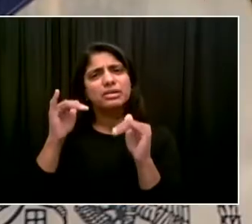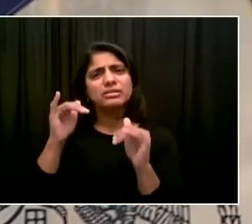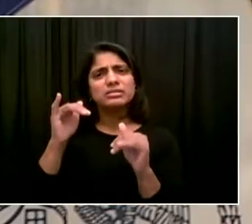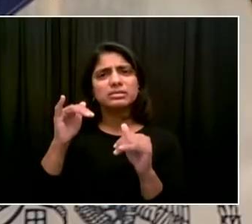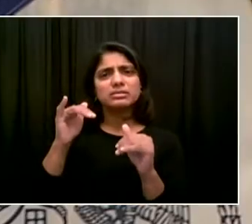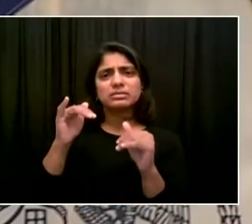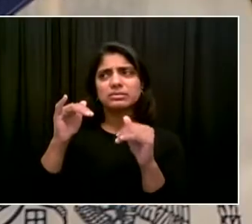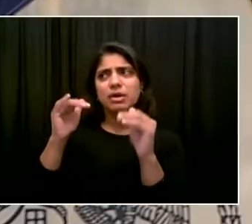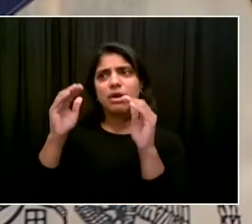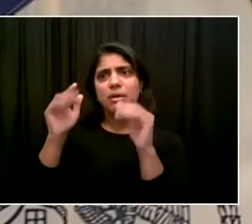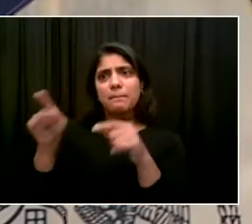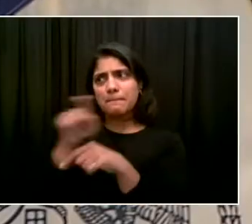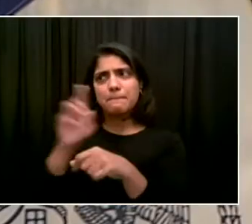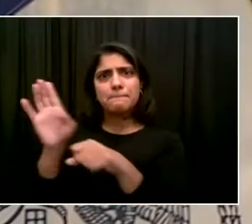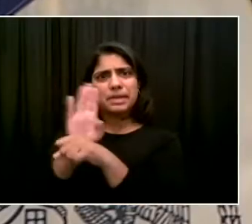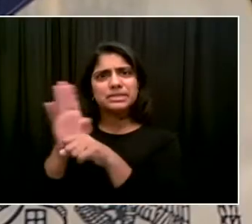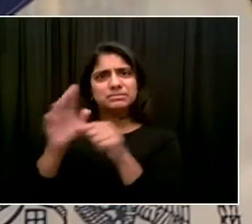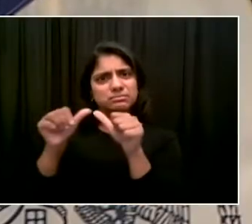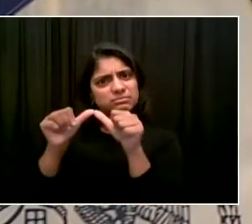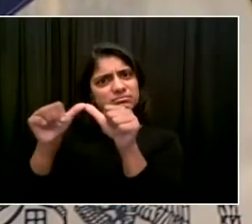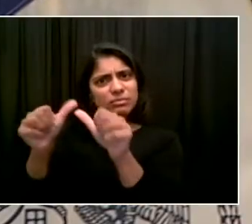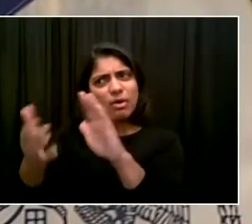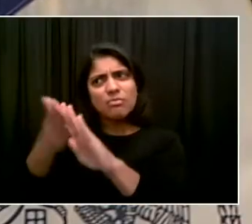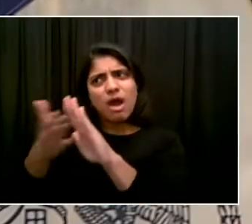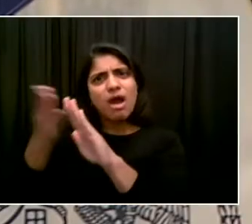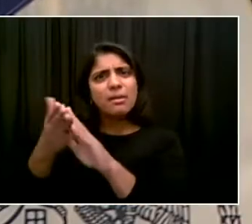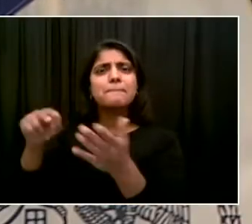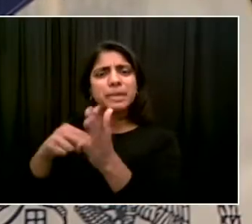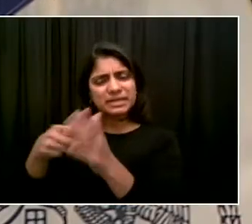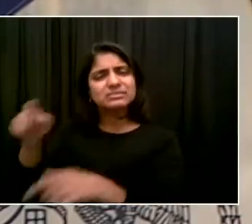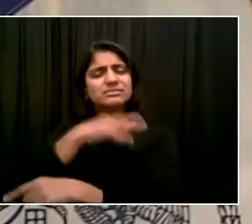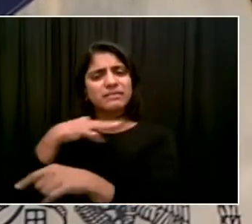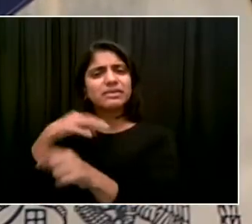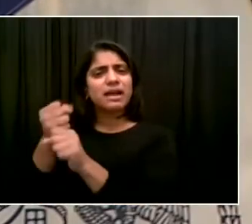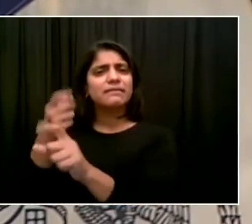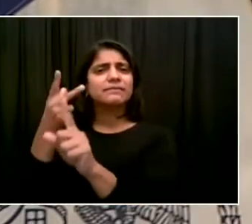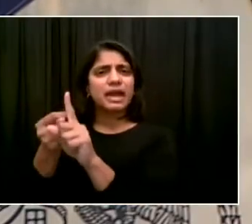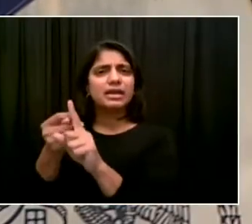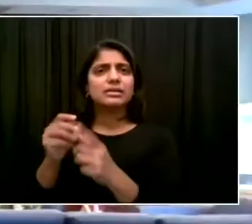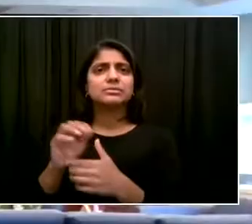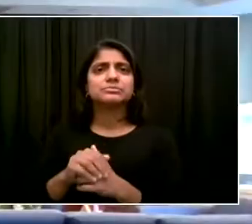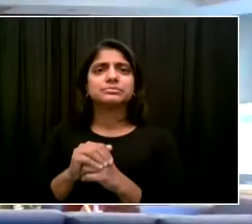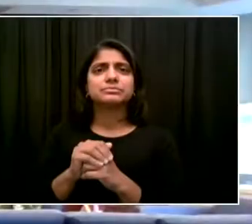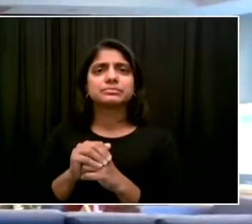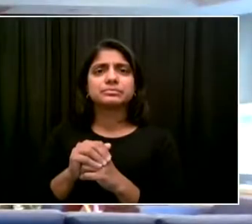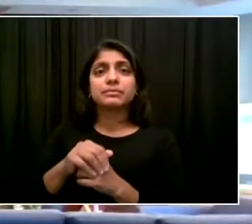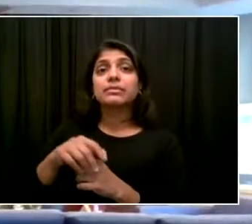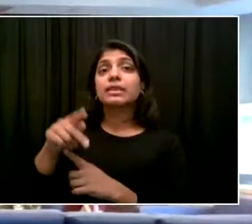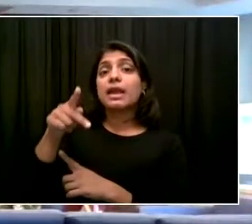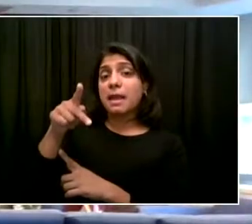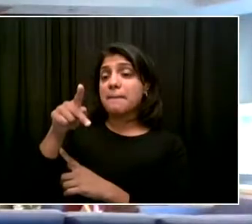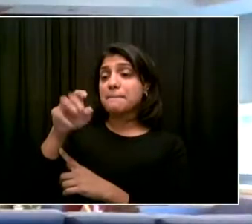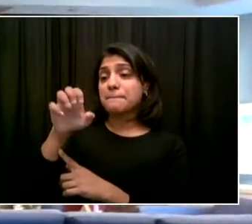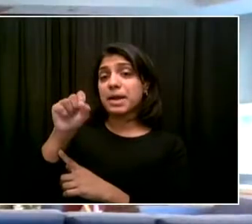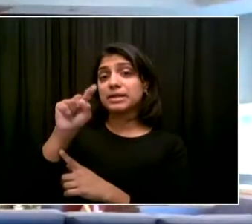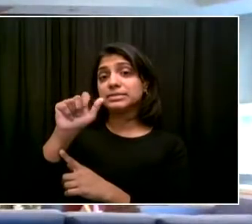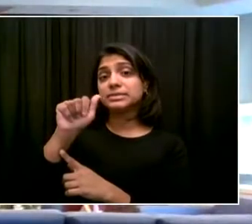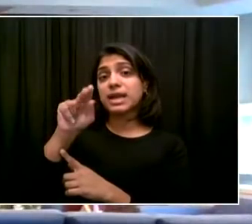US. AND TO FURTHER CLARFYI, THE TCIY' SLAWYER , CORPORATION COUNSEL, GEORGIA PESTANA.